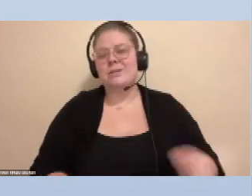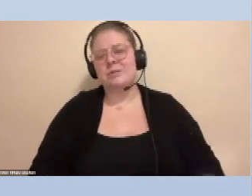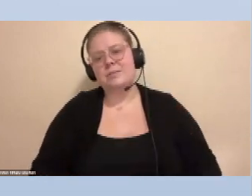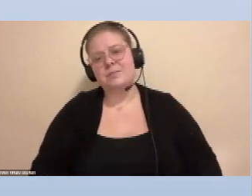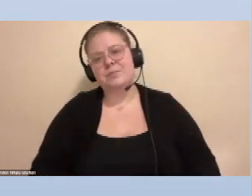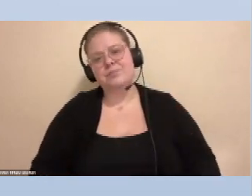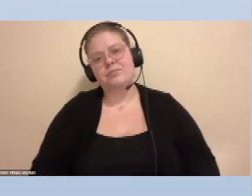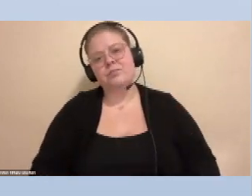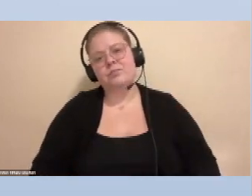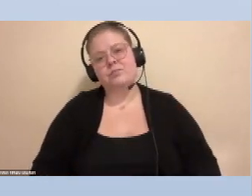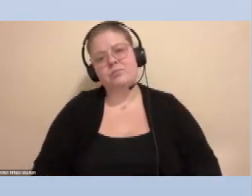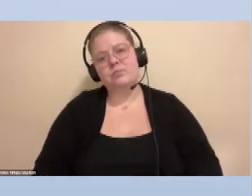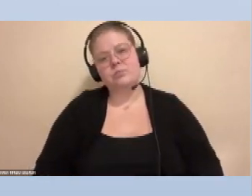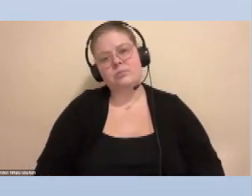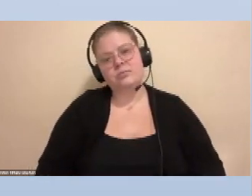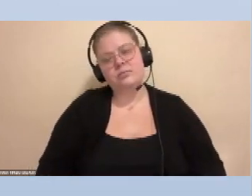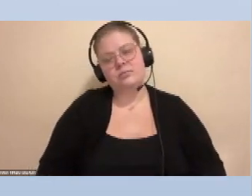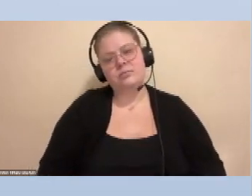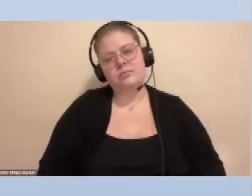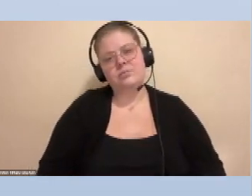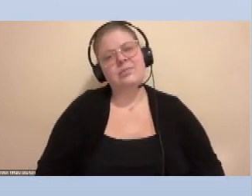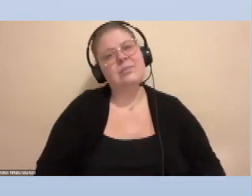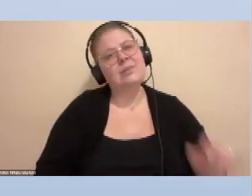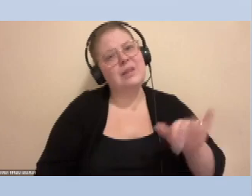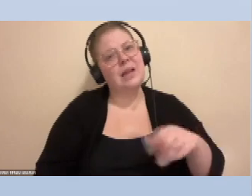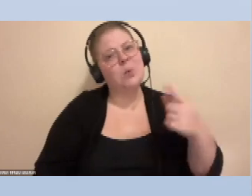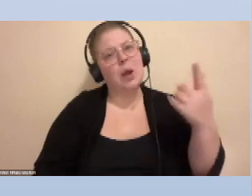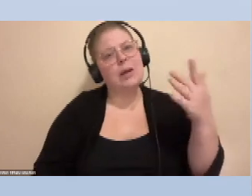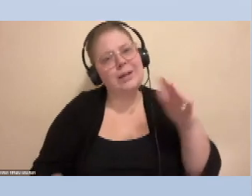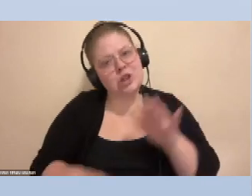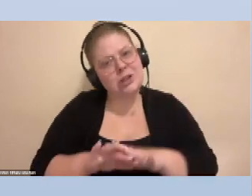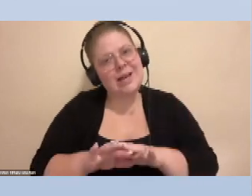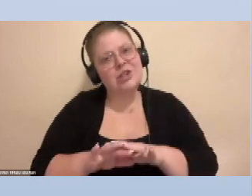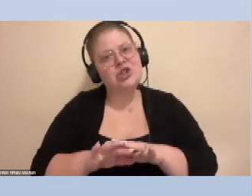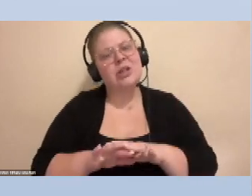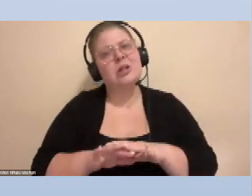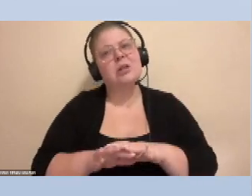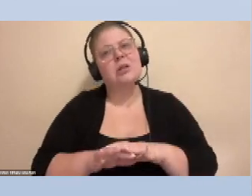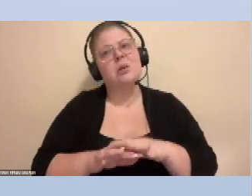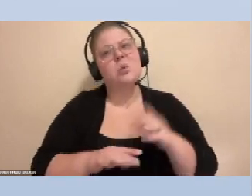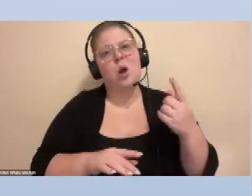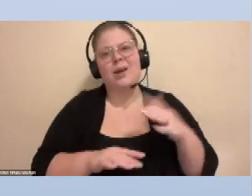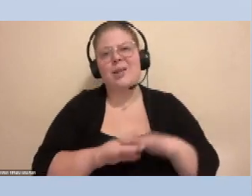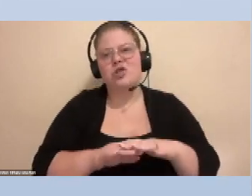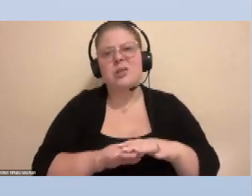And it's an intersection that isn't raised as often as it could